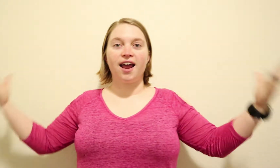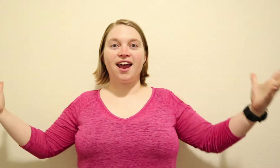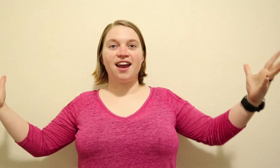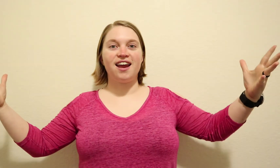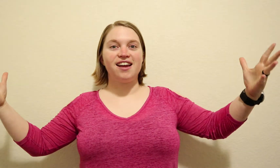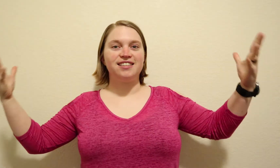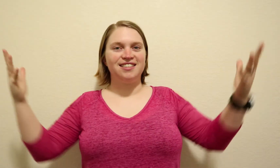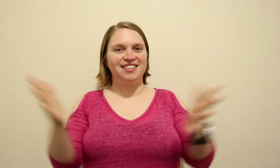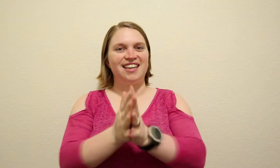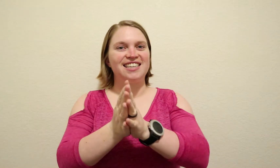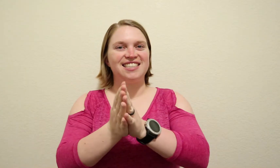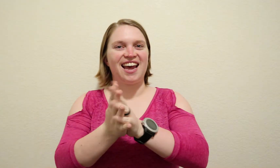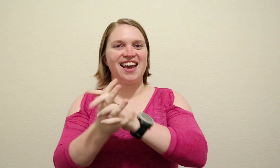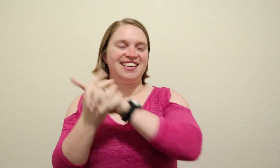Hey, next day